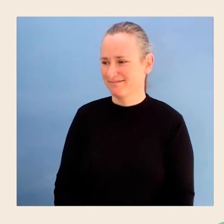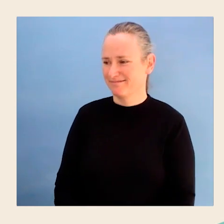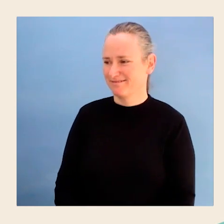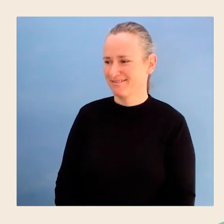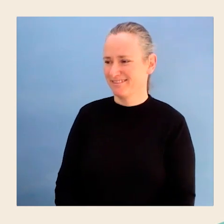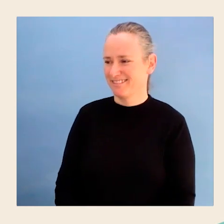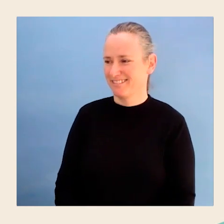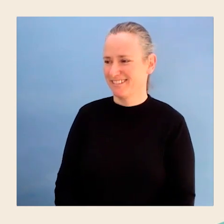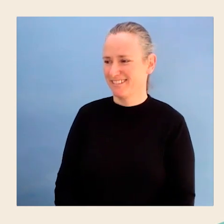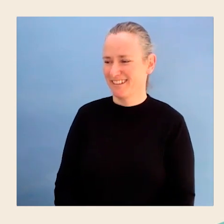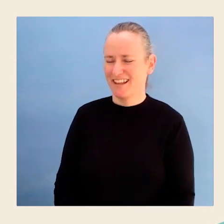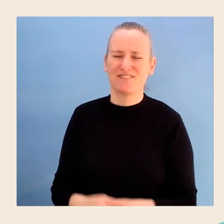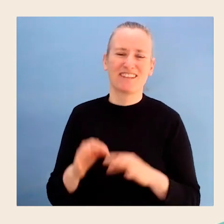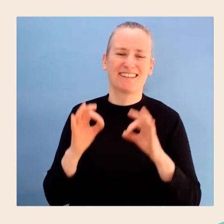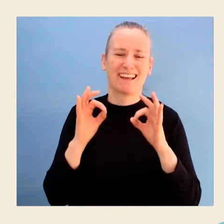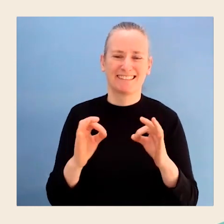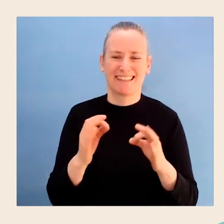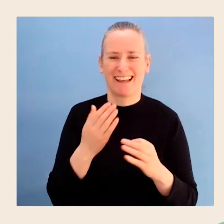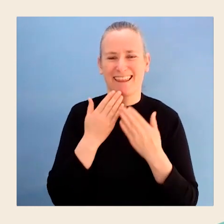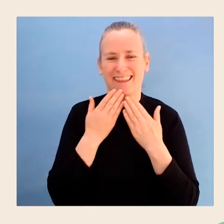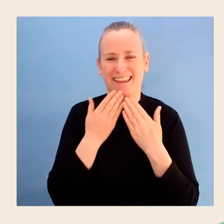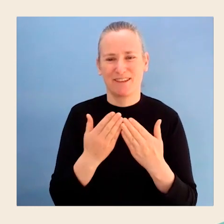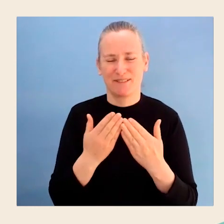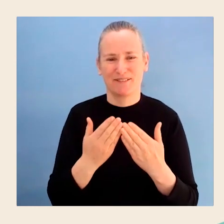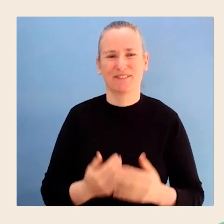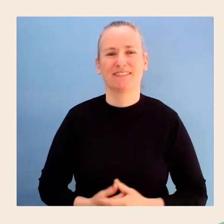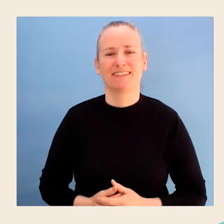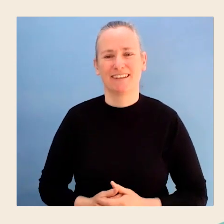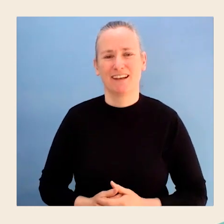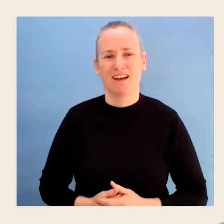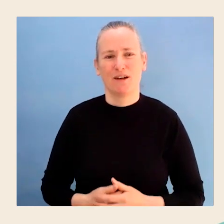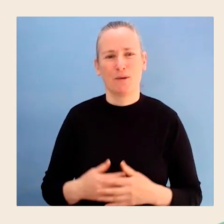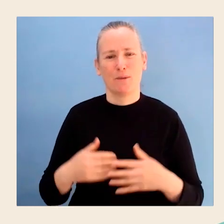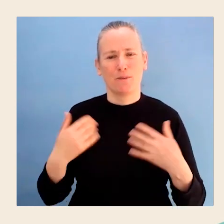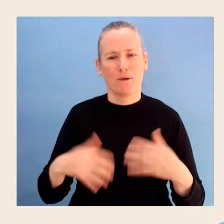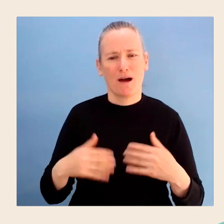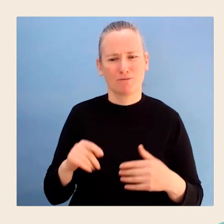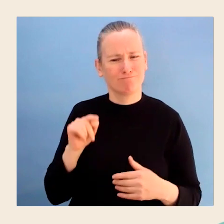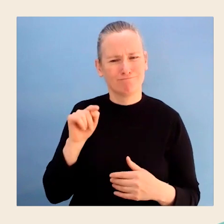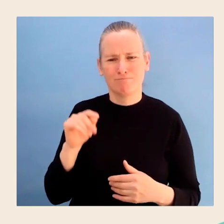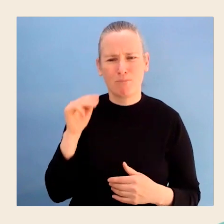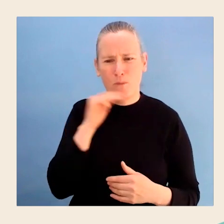Fantastic, and thank you for that. It's an incredibly important project